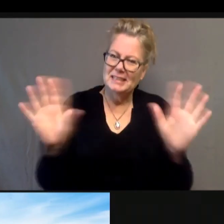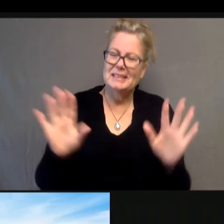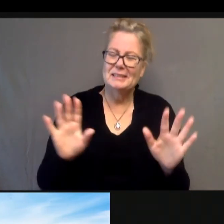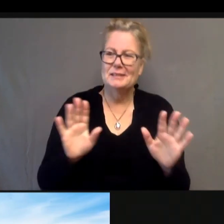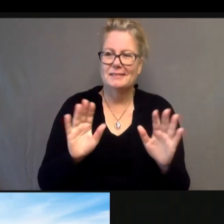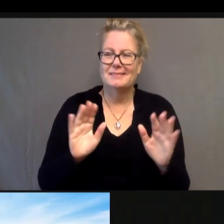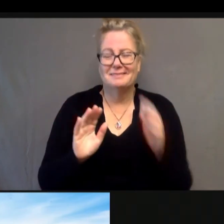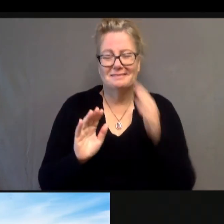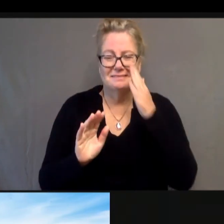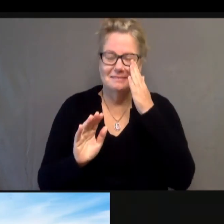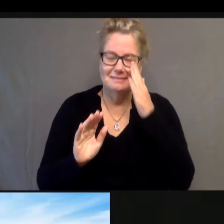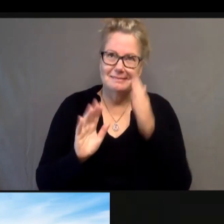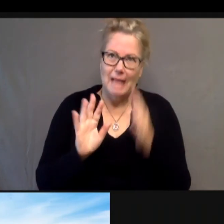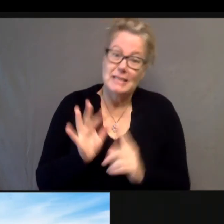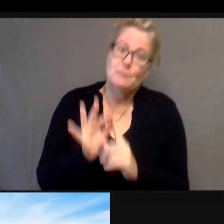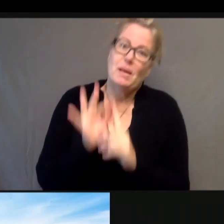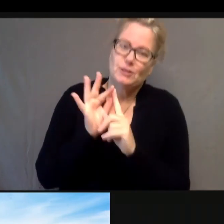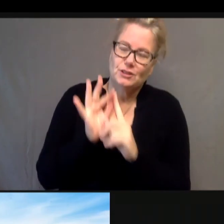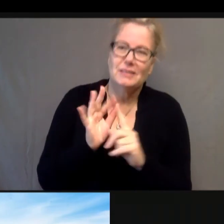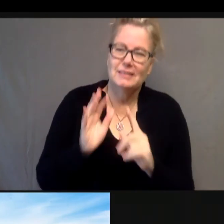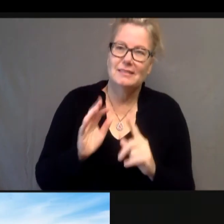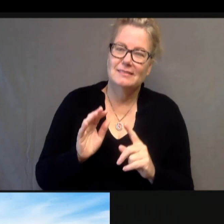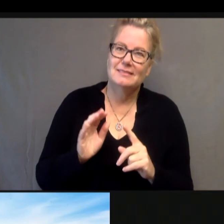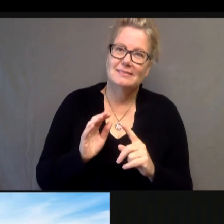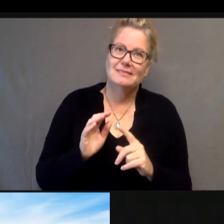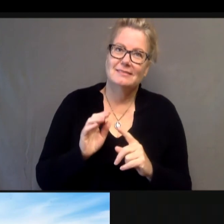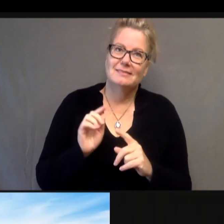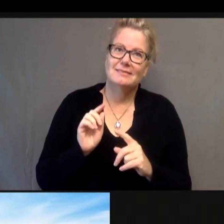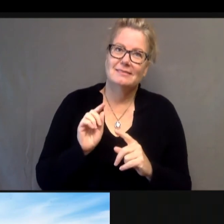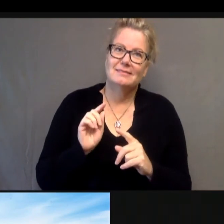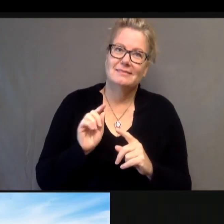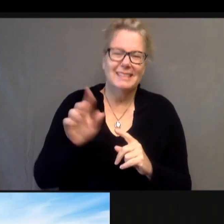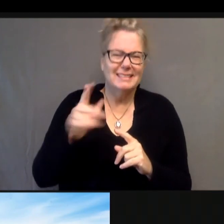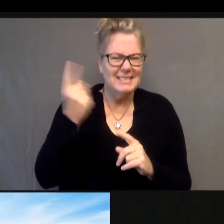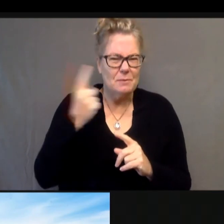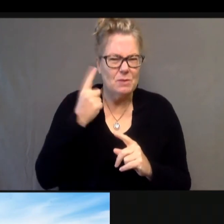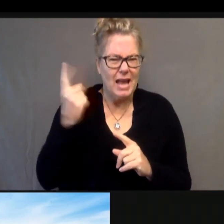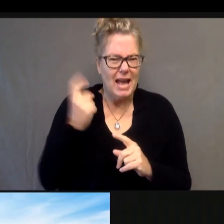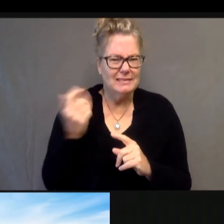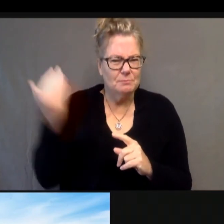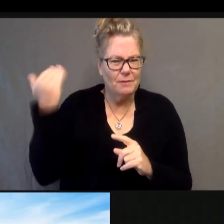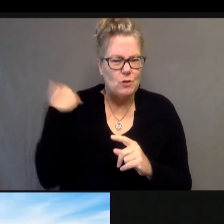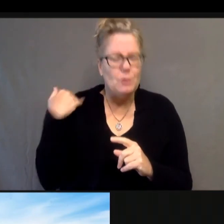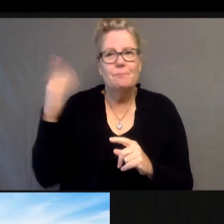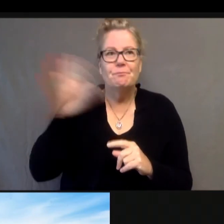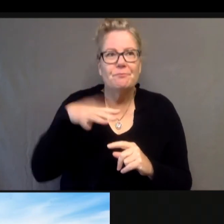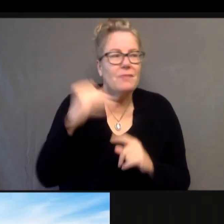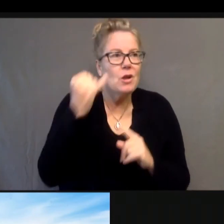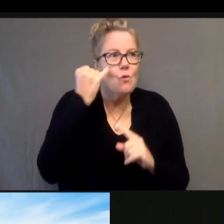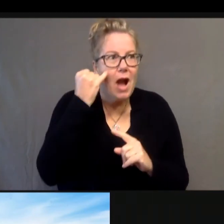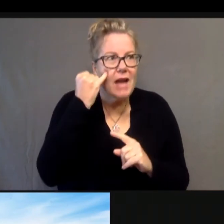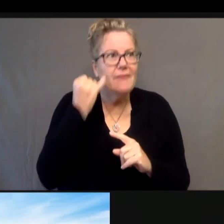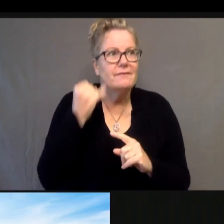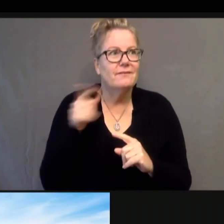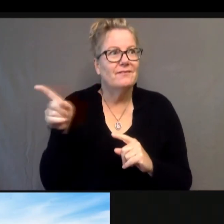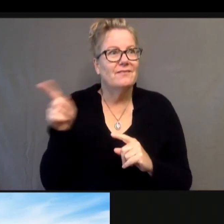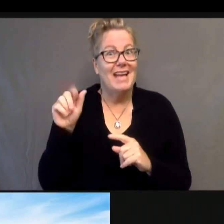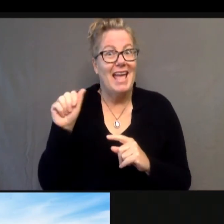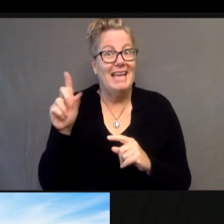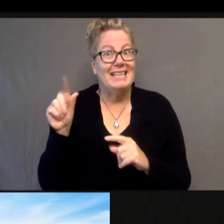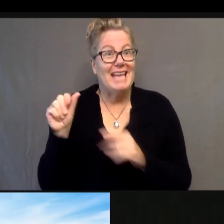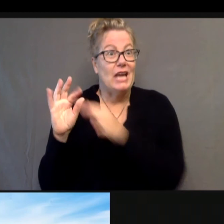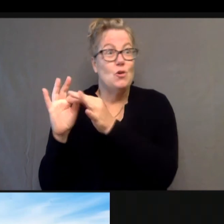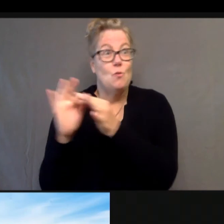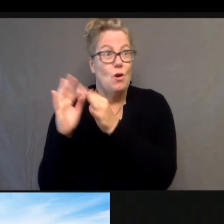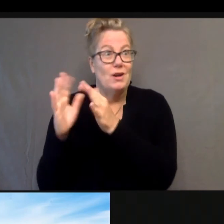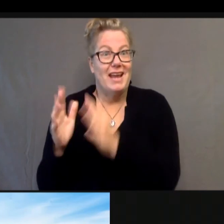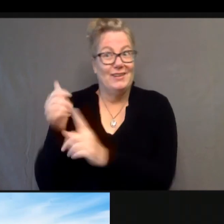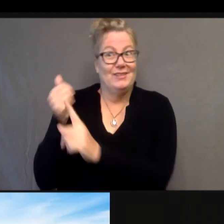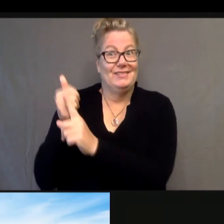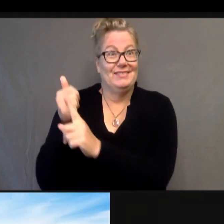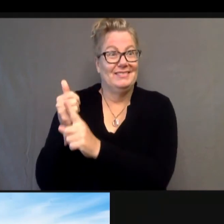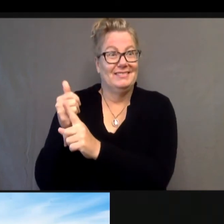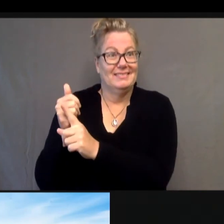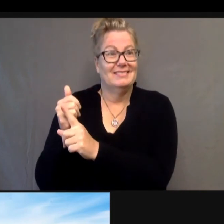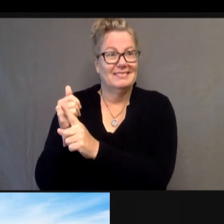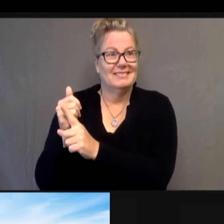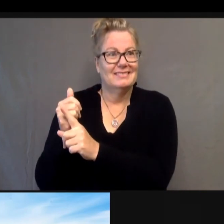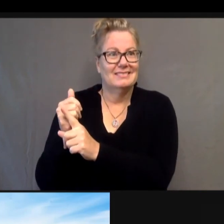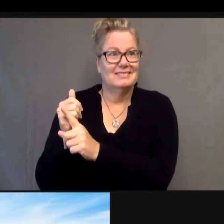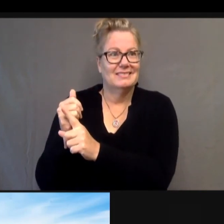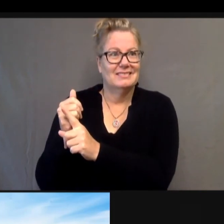like you said in the prior question, what if the ADA coordinator is treating What if